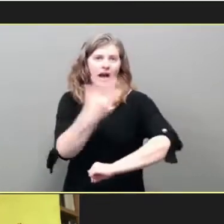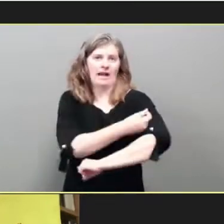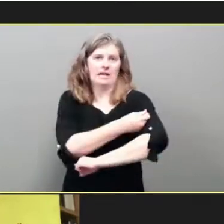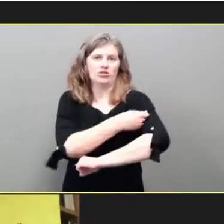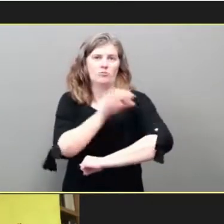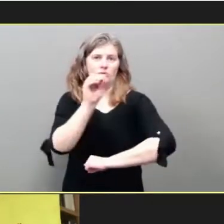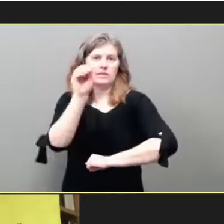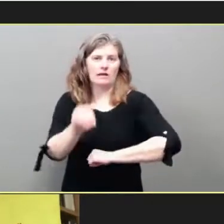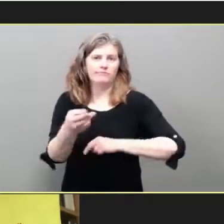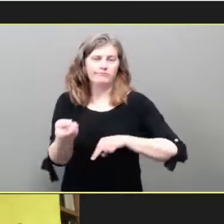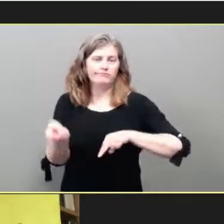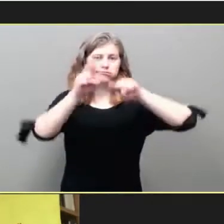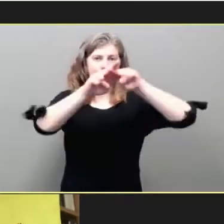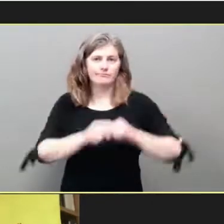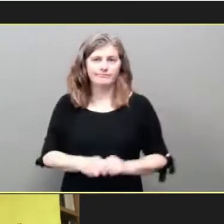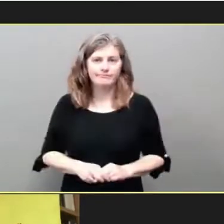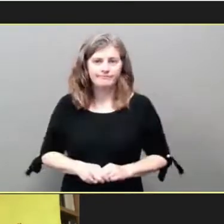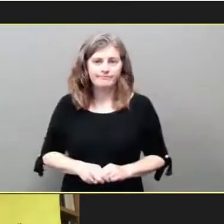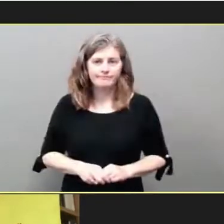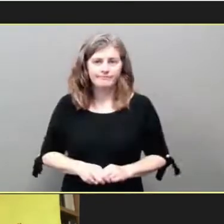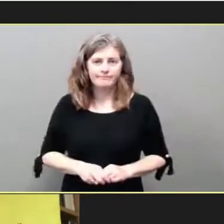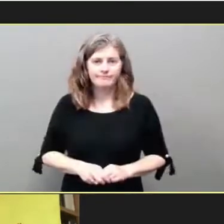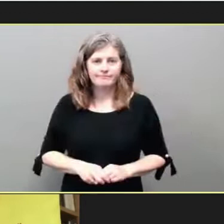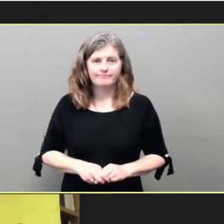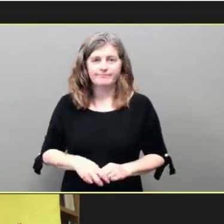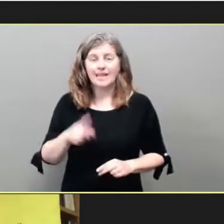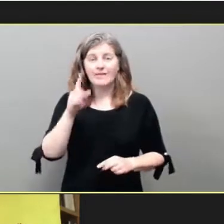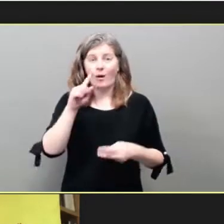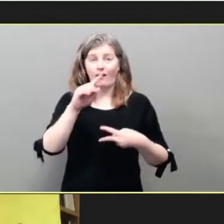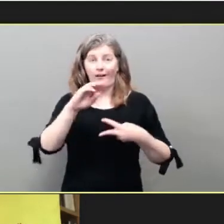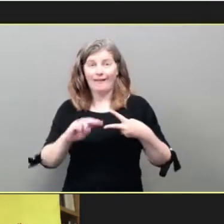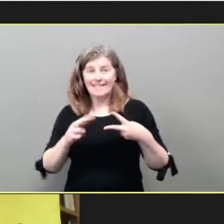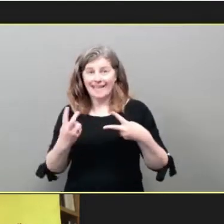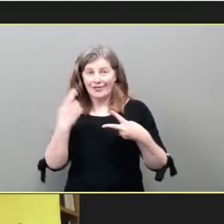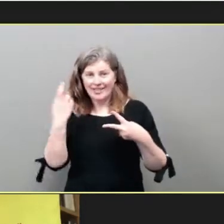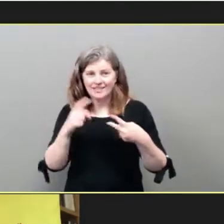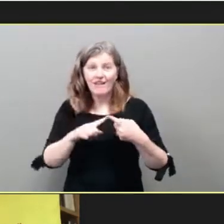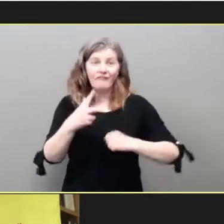And if you want a byline to the bottom line, it would be vaccination success